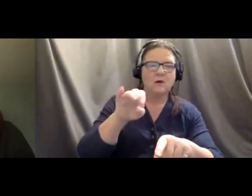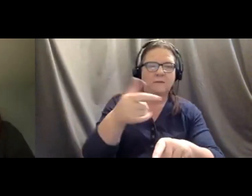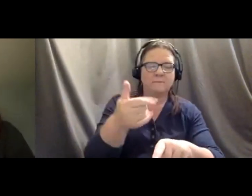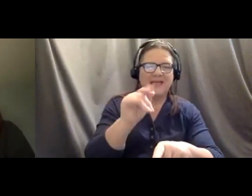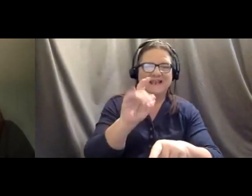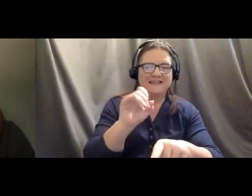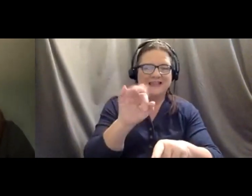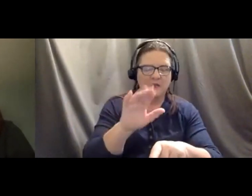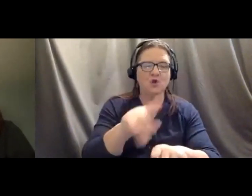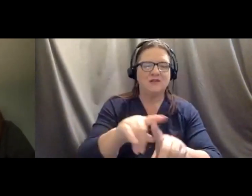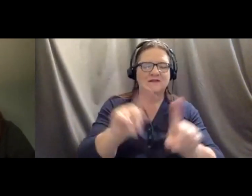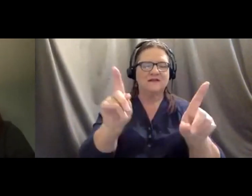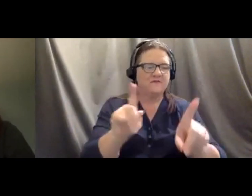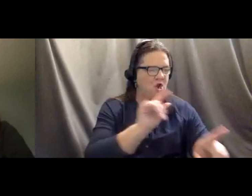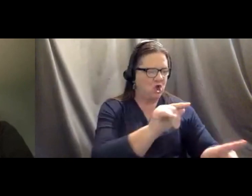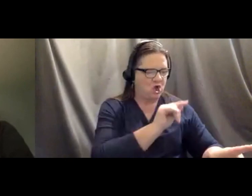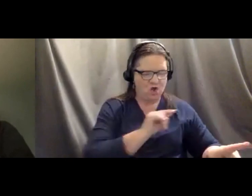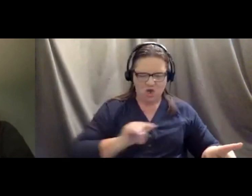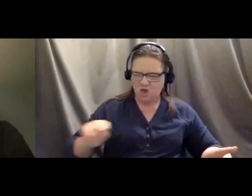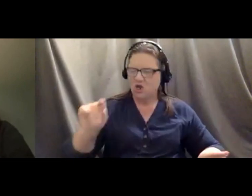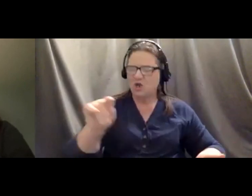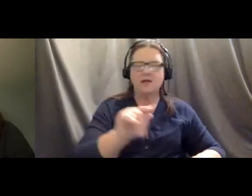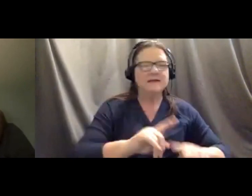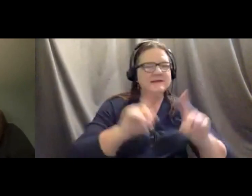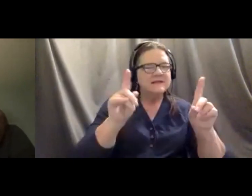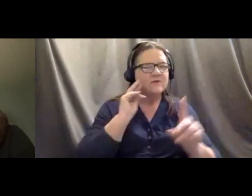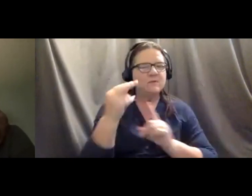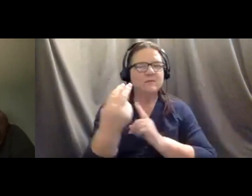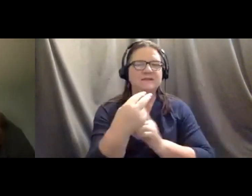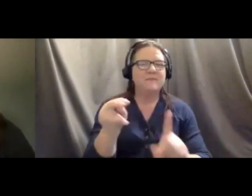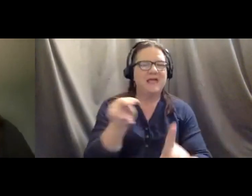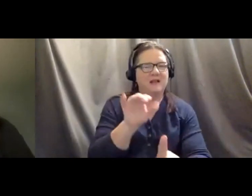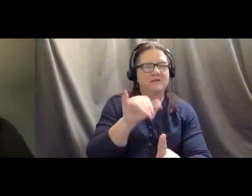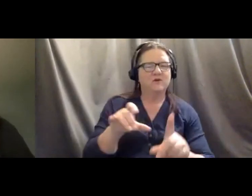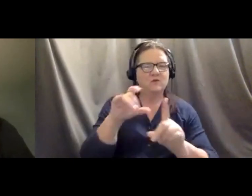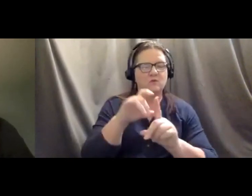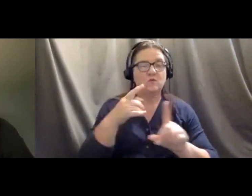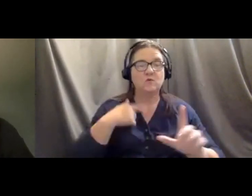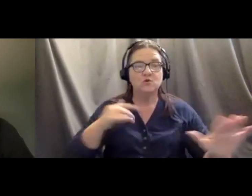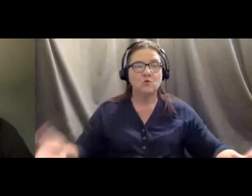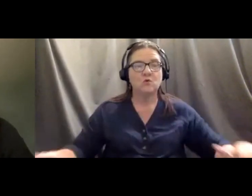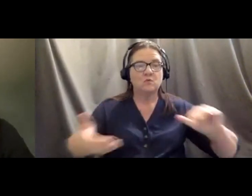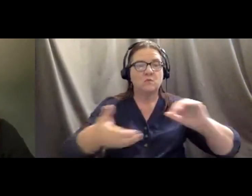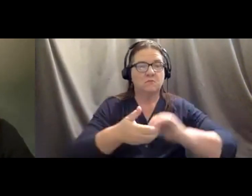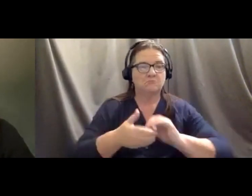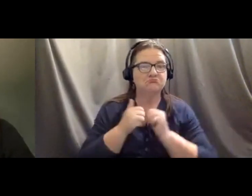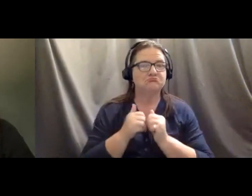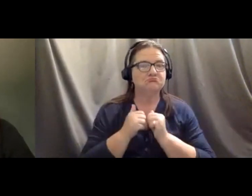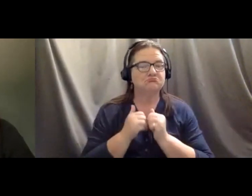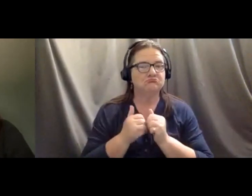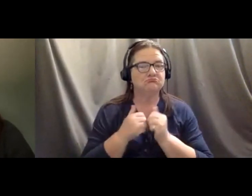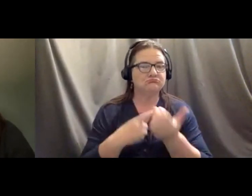chat. So as we [indiscernible] come together in collaboration, we want to make sure.